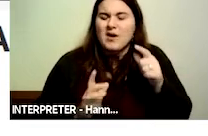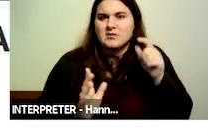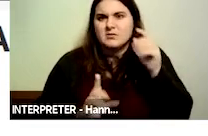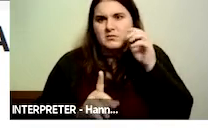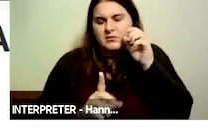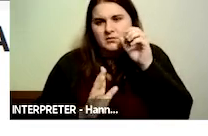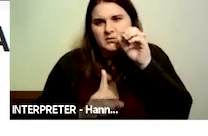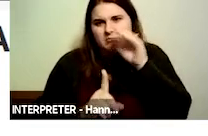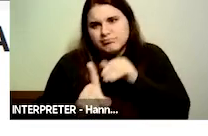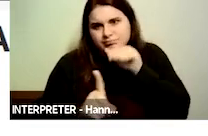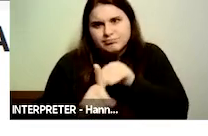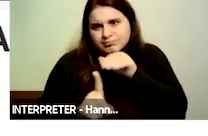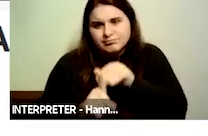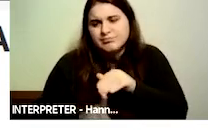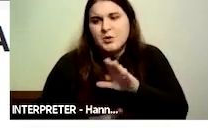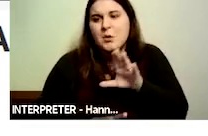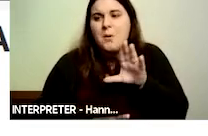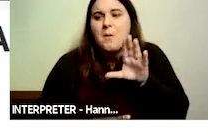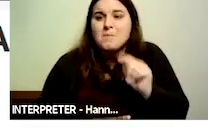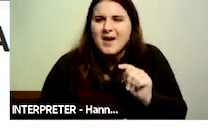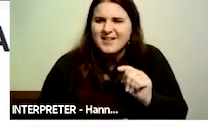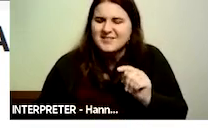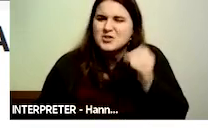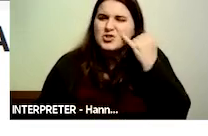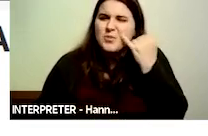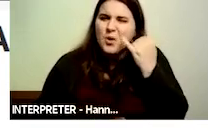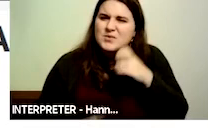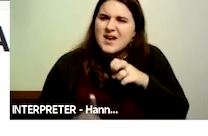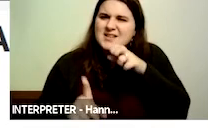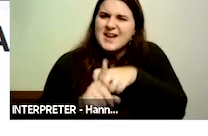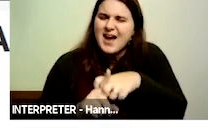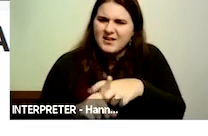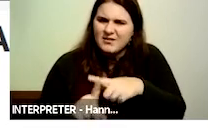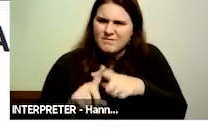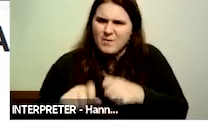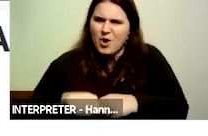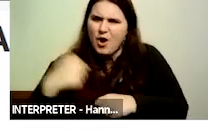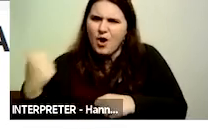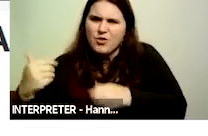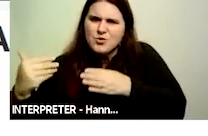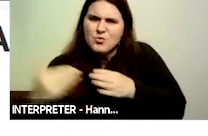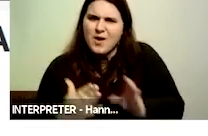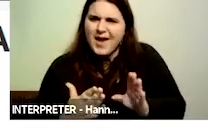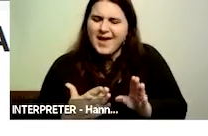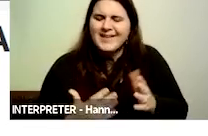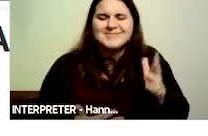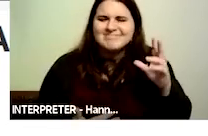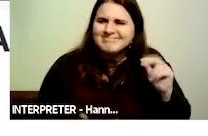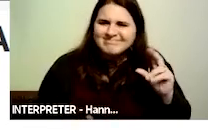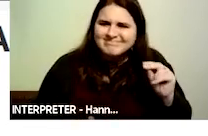nothing for us if an attack comes in from another direction. Though tree would toppled because it's only built to withstand attacks or stand